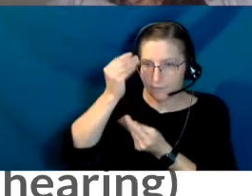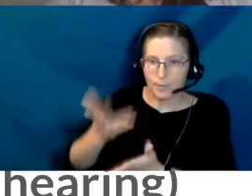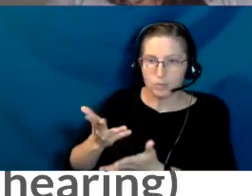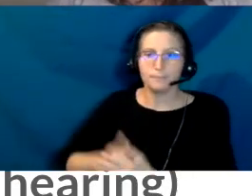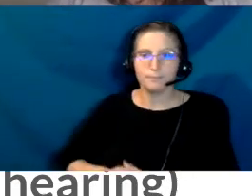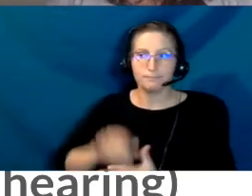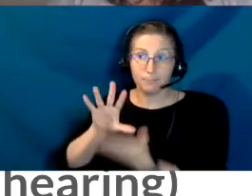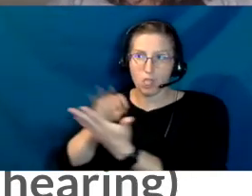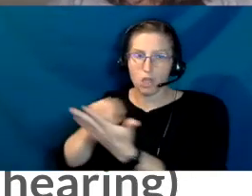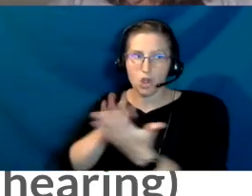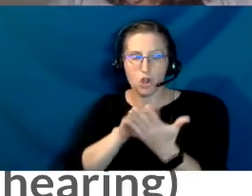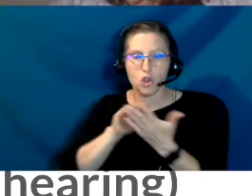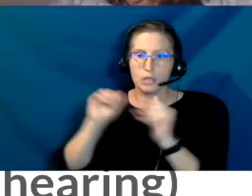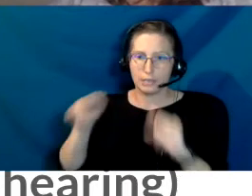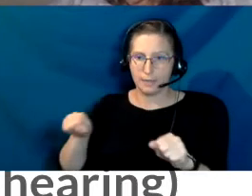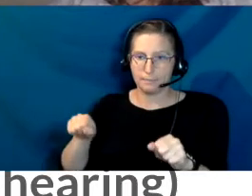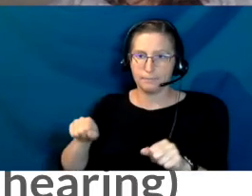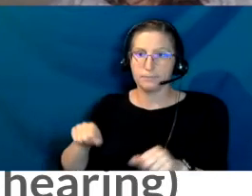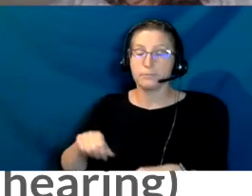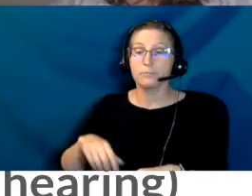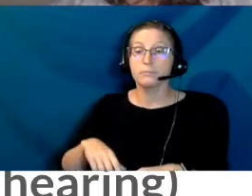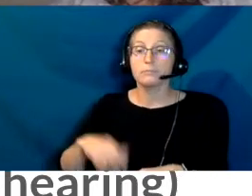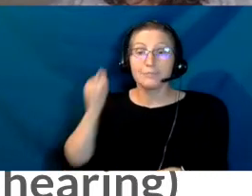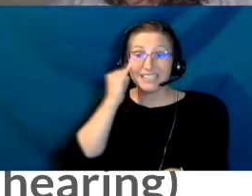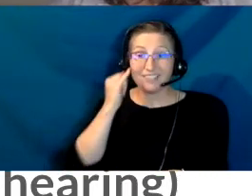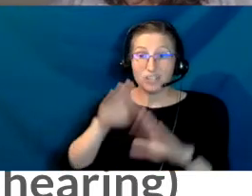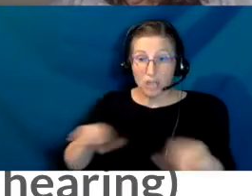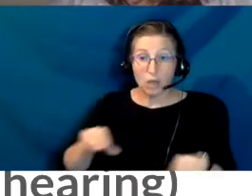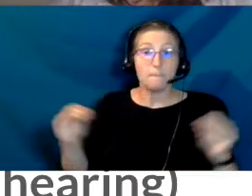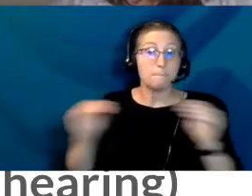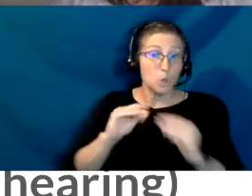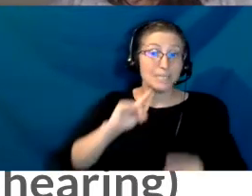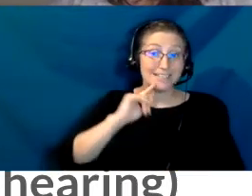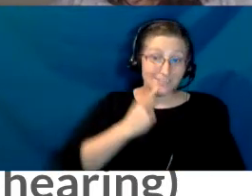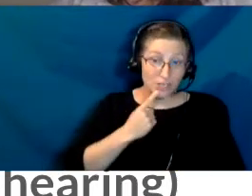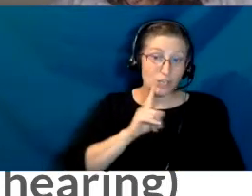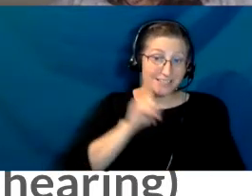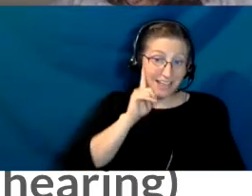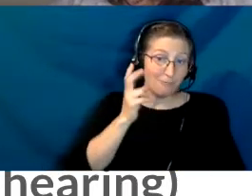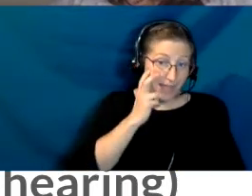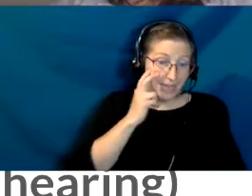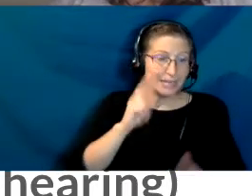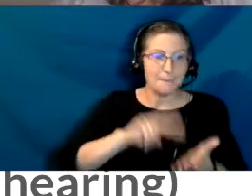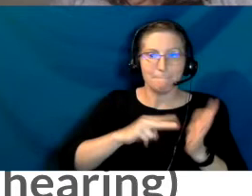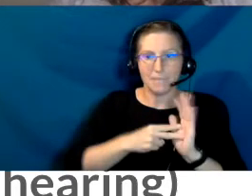So the more severe a child's deafblindness is, the narrower the world from which they